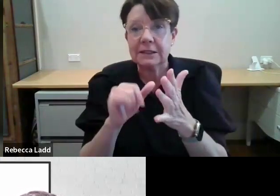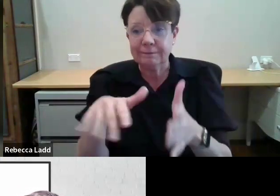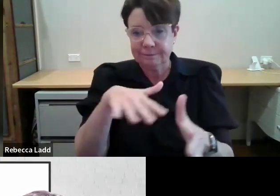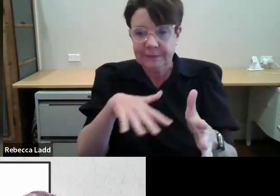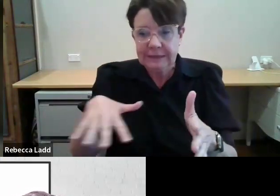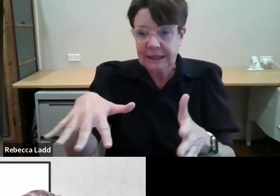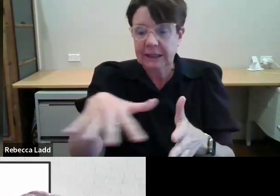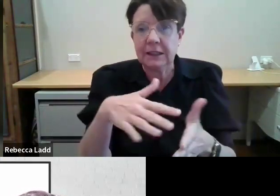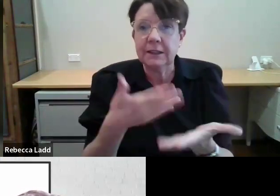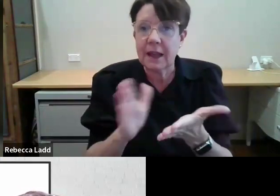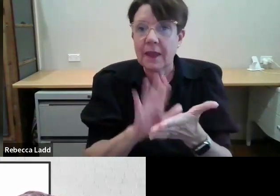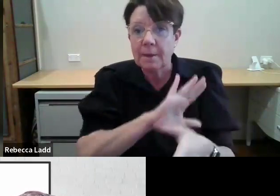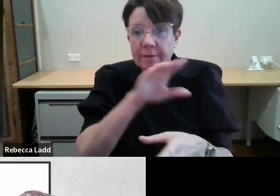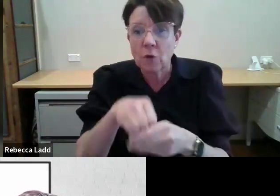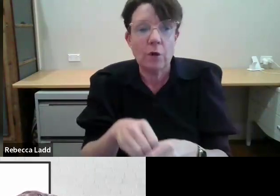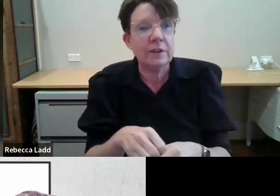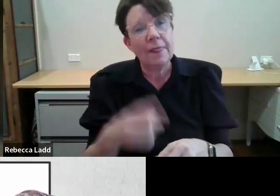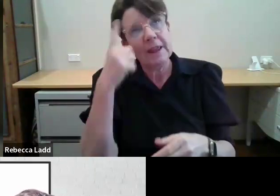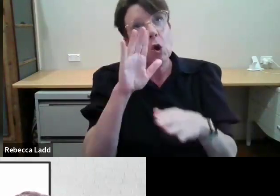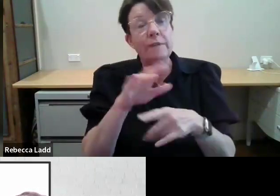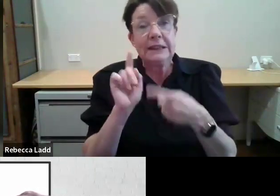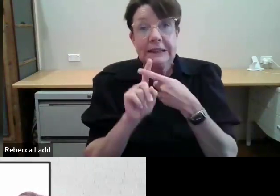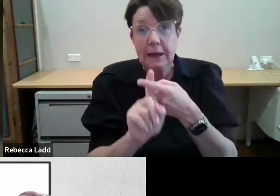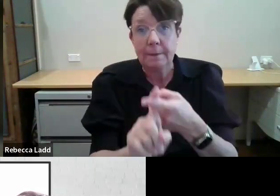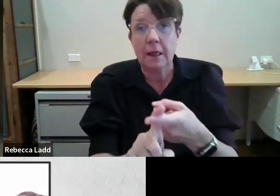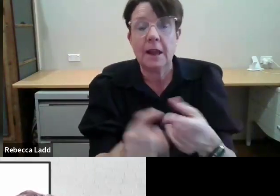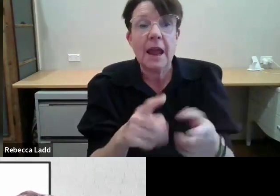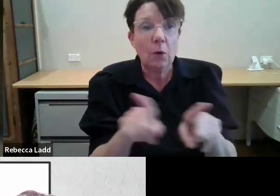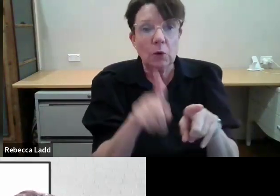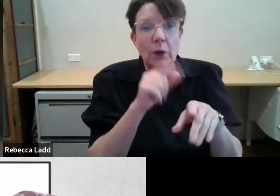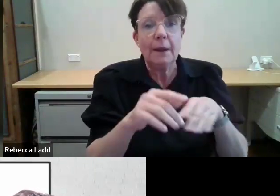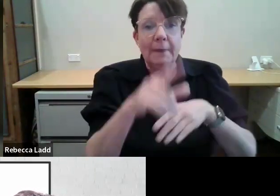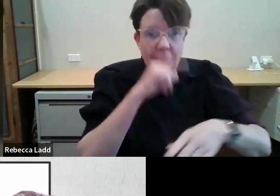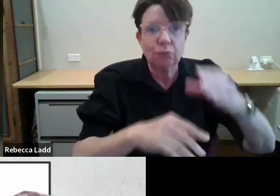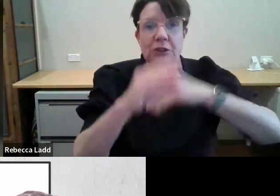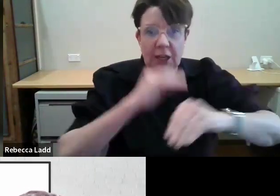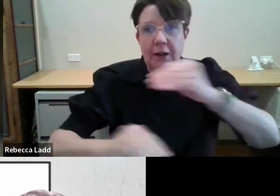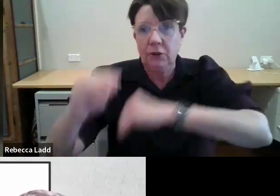I would like to introduce our second presenter for today, Prof